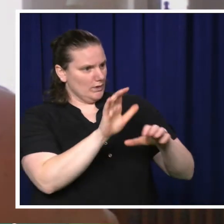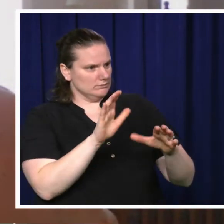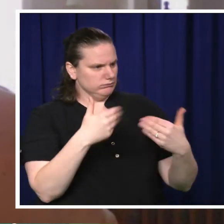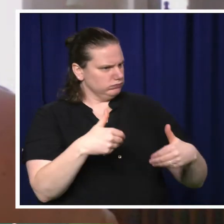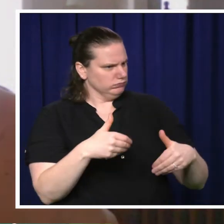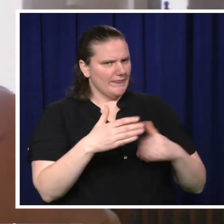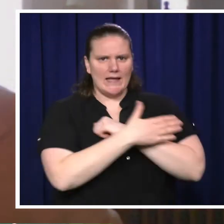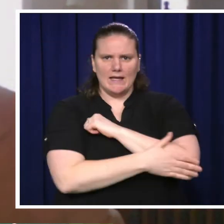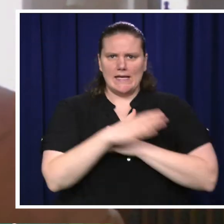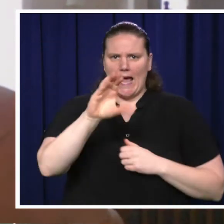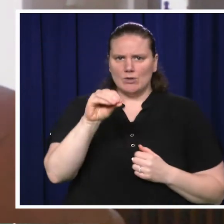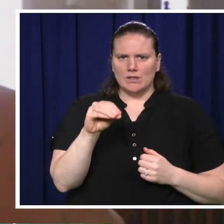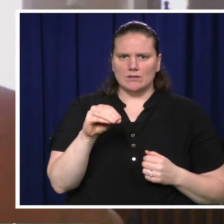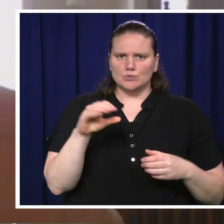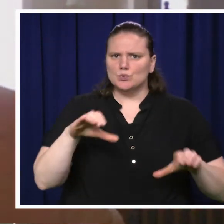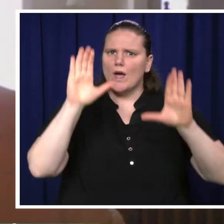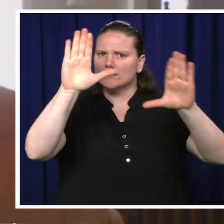employees of the county who've done an excellent work,